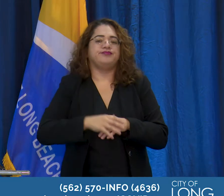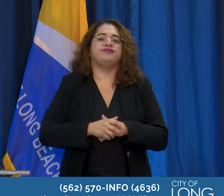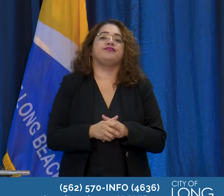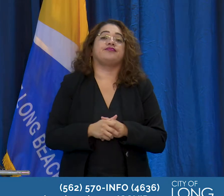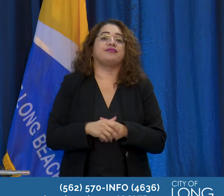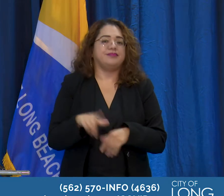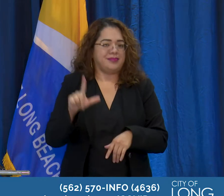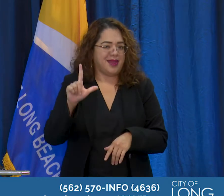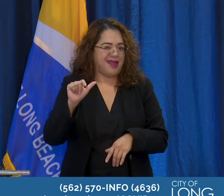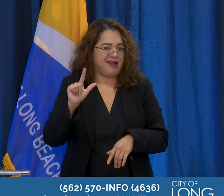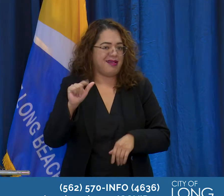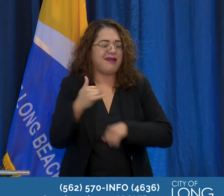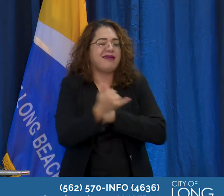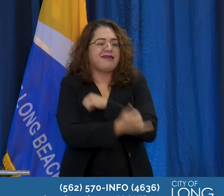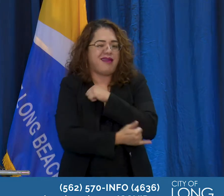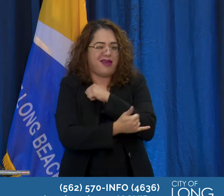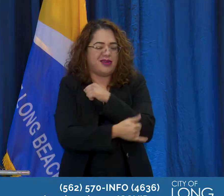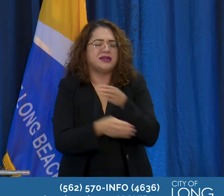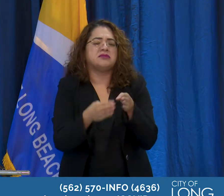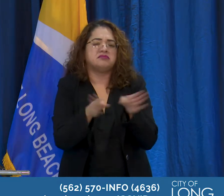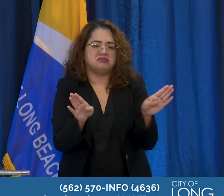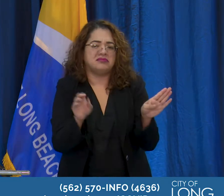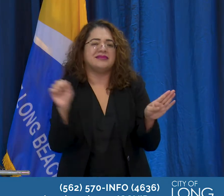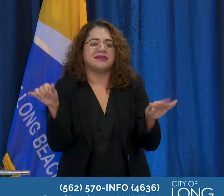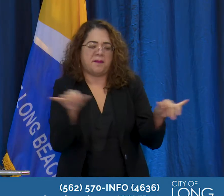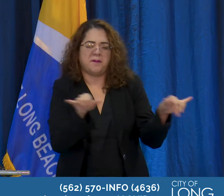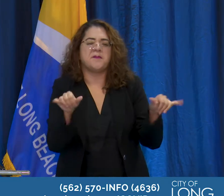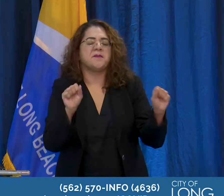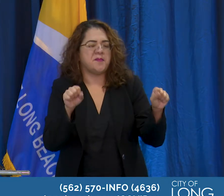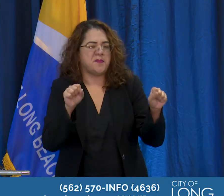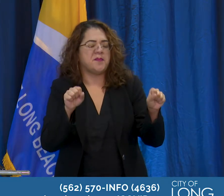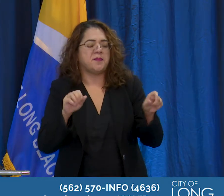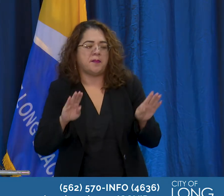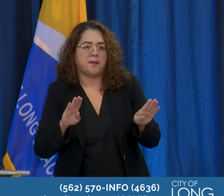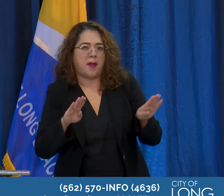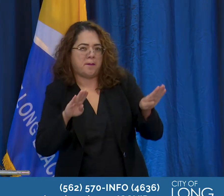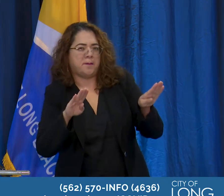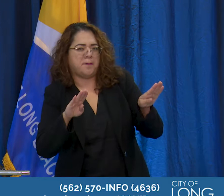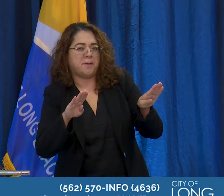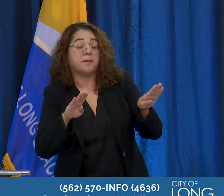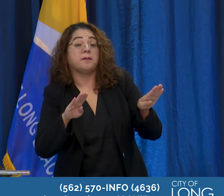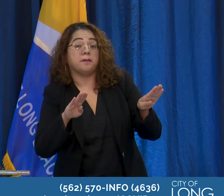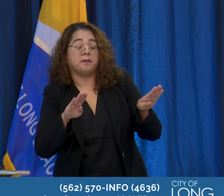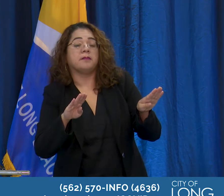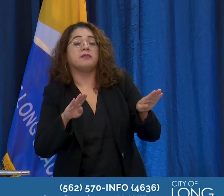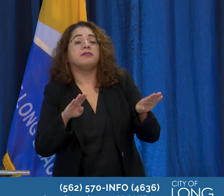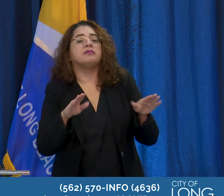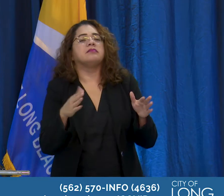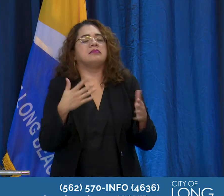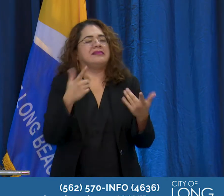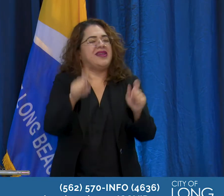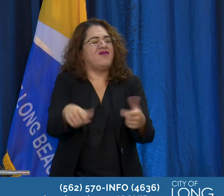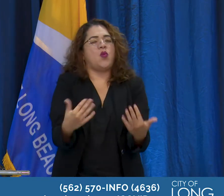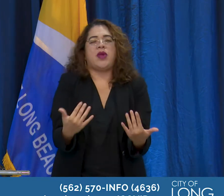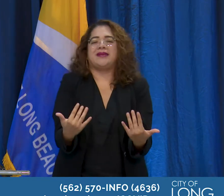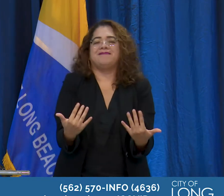Angeles County in general. And so I feel like it's probably going to take another week or two to really kind of